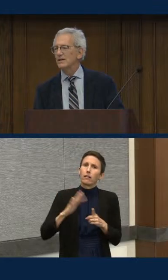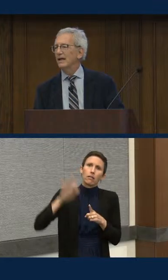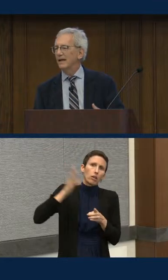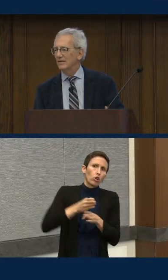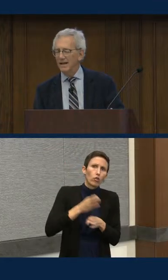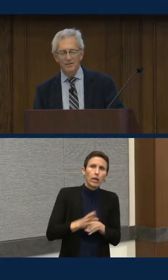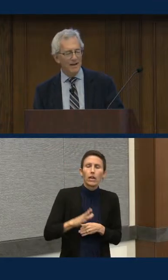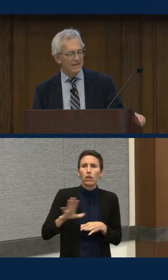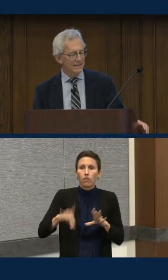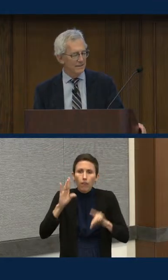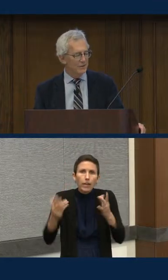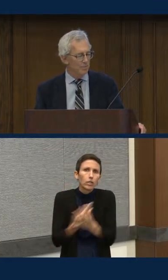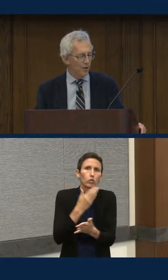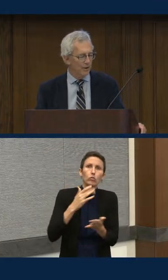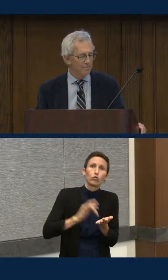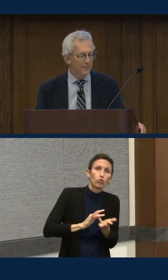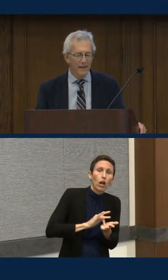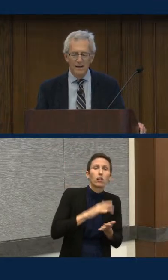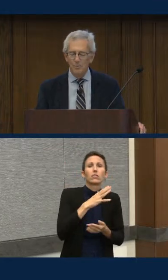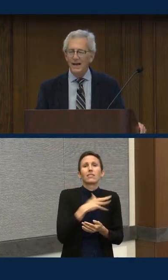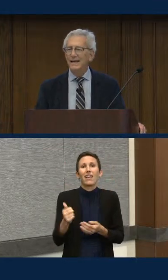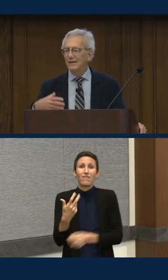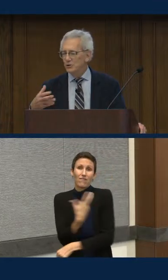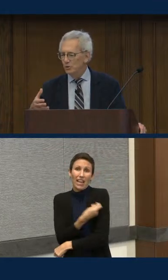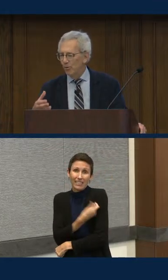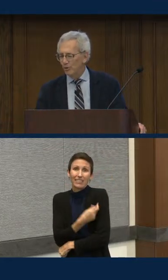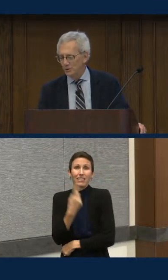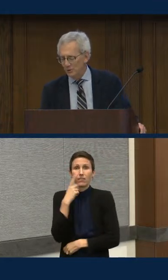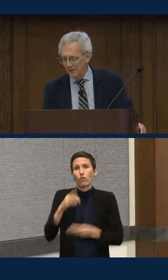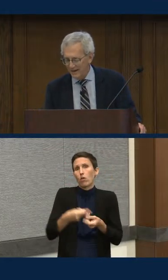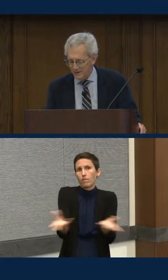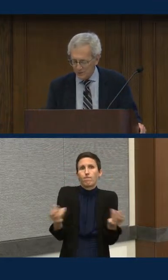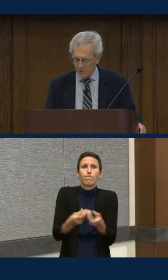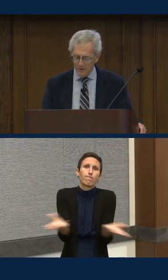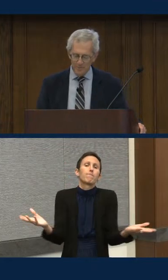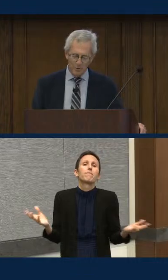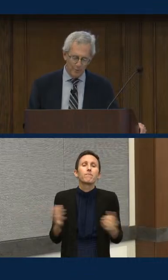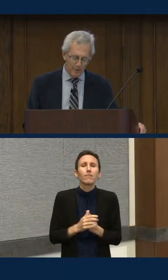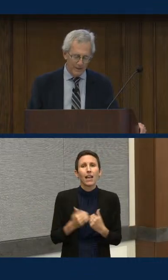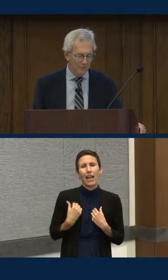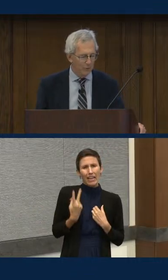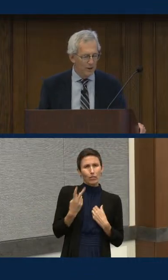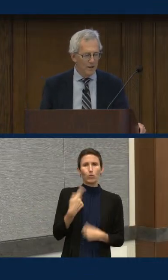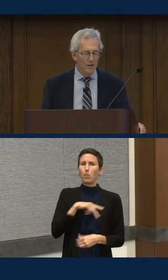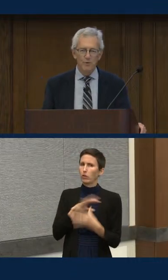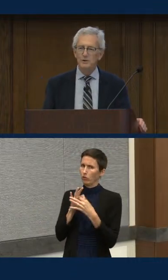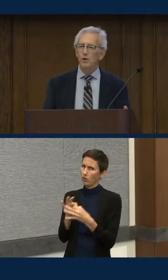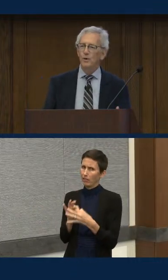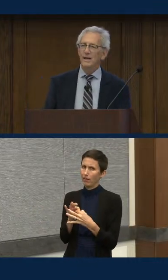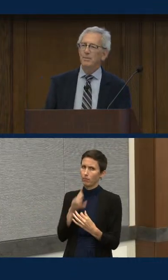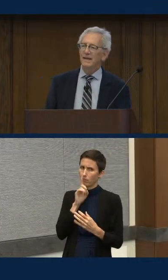gastro interology and the chair and I had personal connections